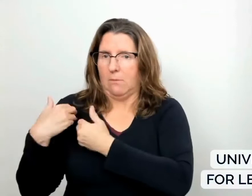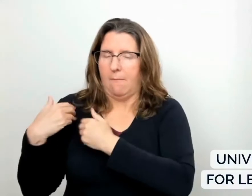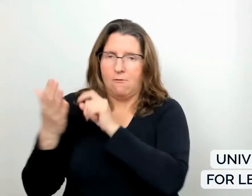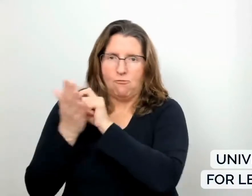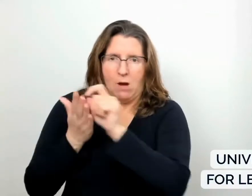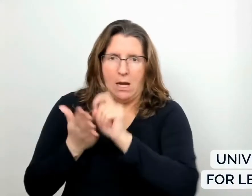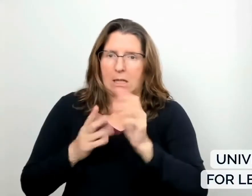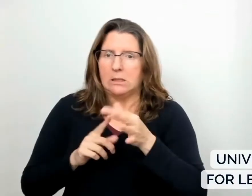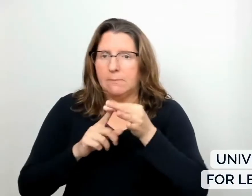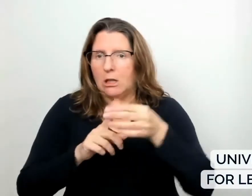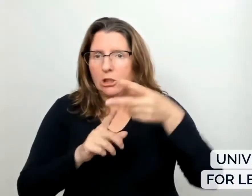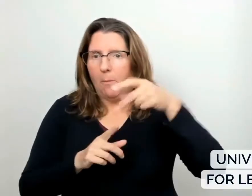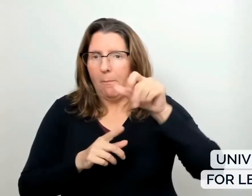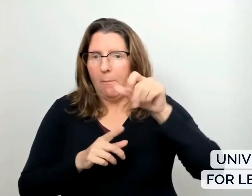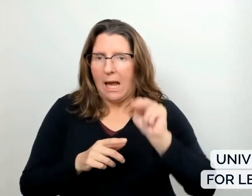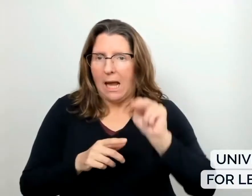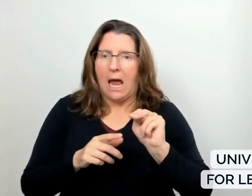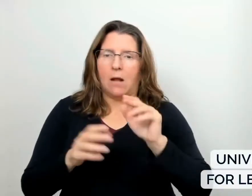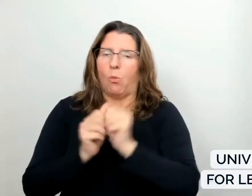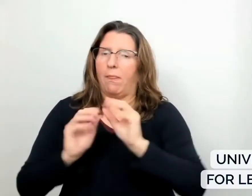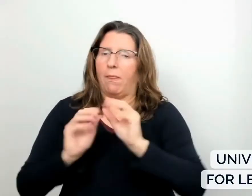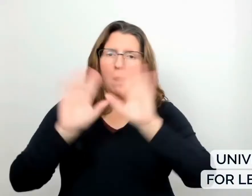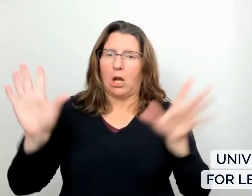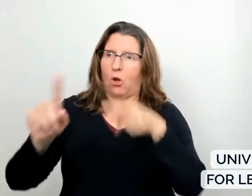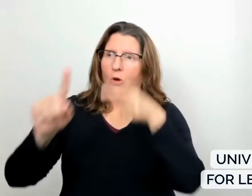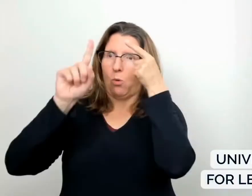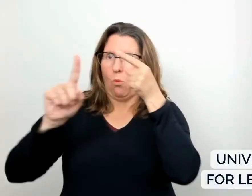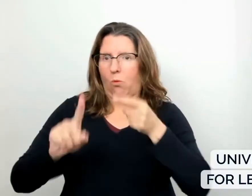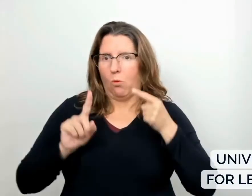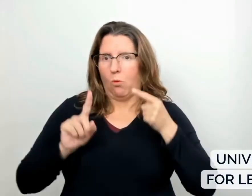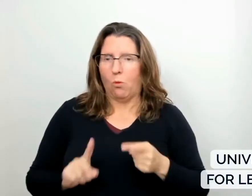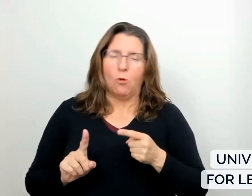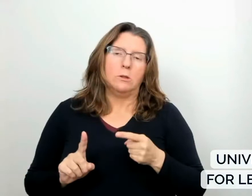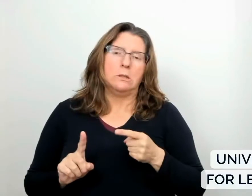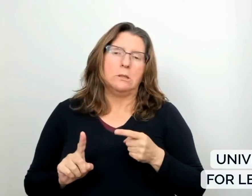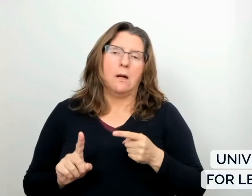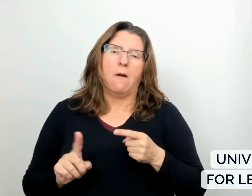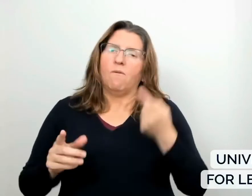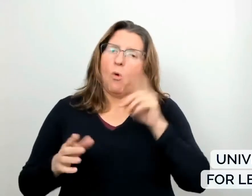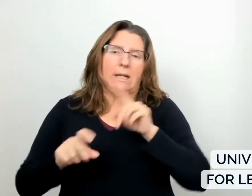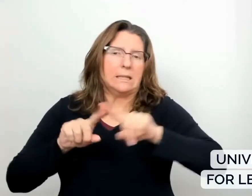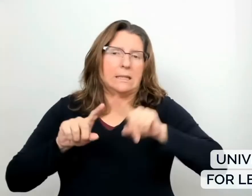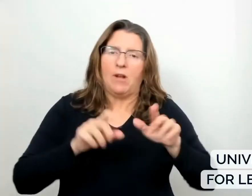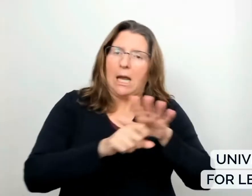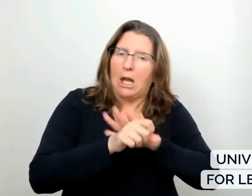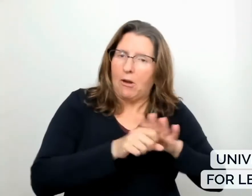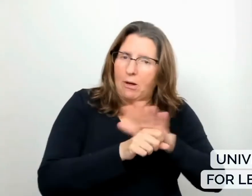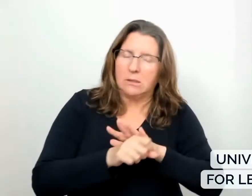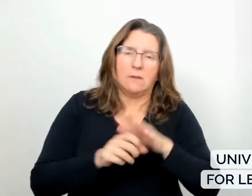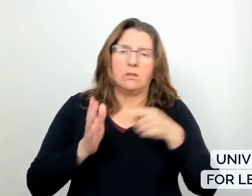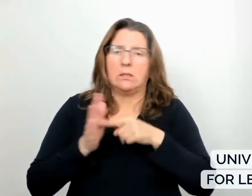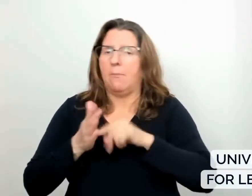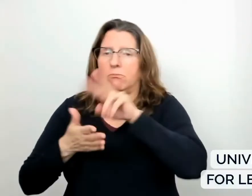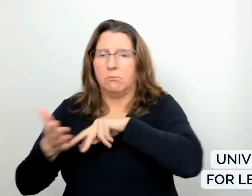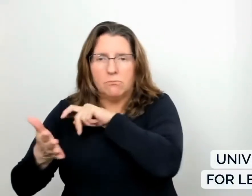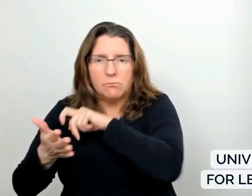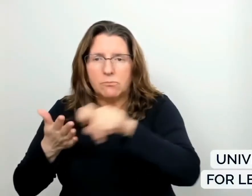Teachers are responsible for writing these plans often touching on: